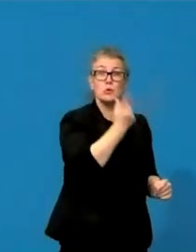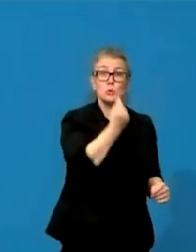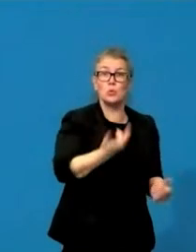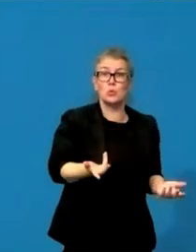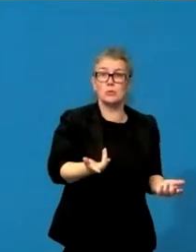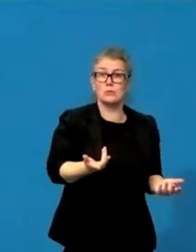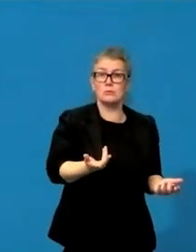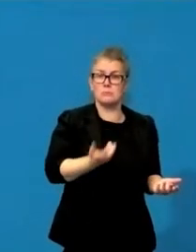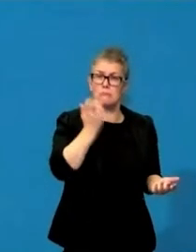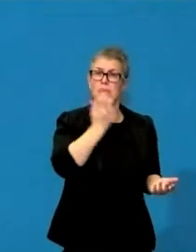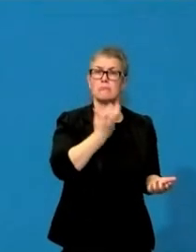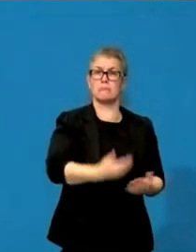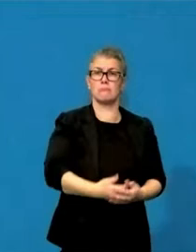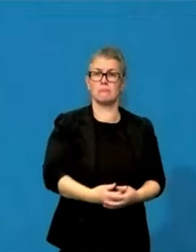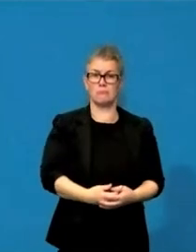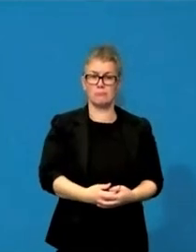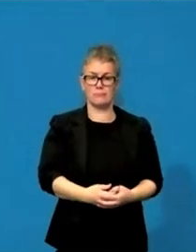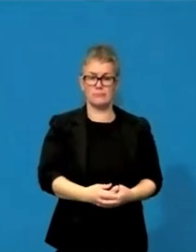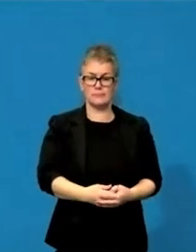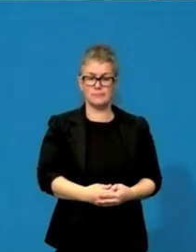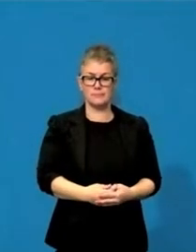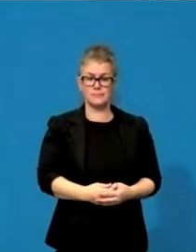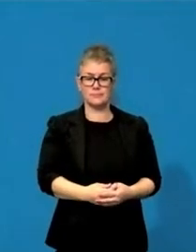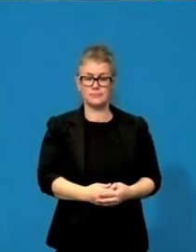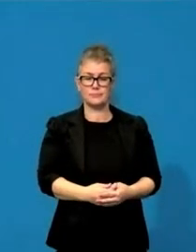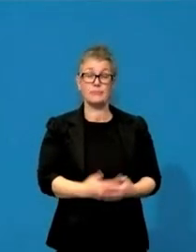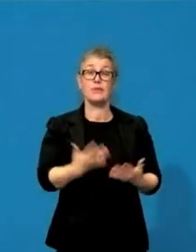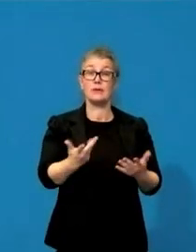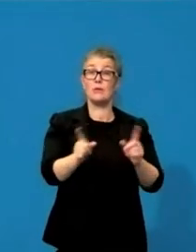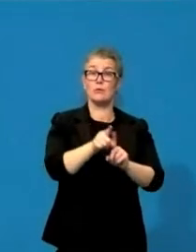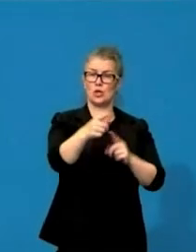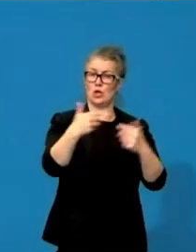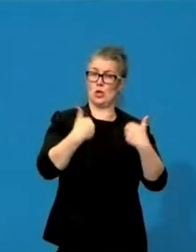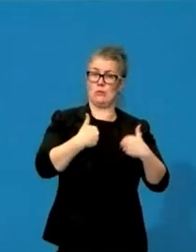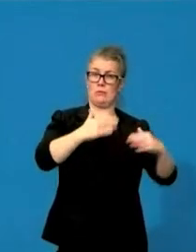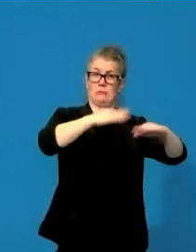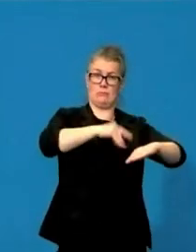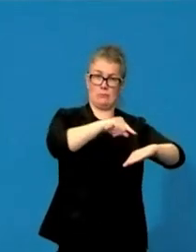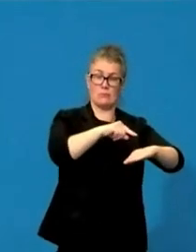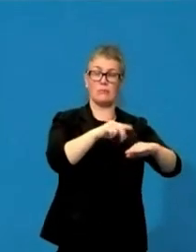is that also - when you are living there in Fitzroy, being on Country,